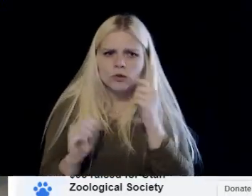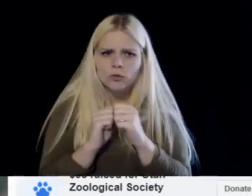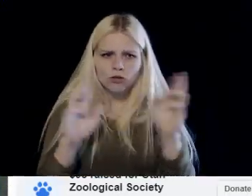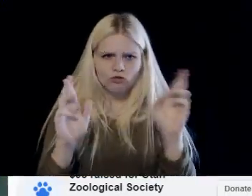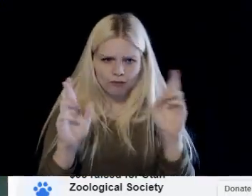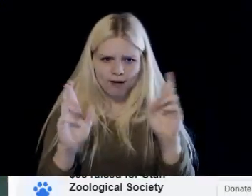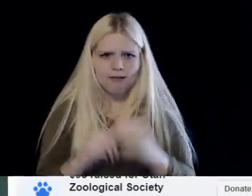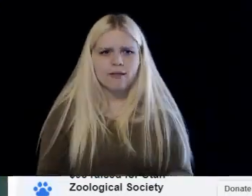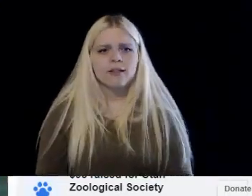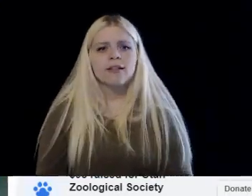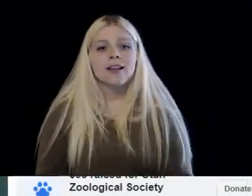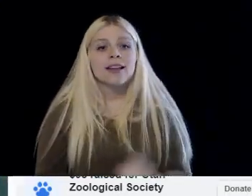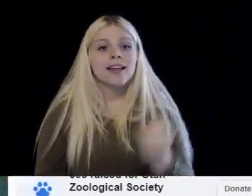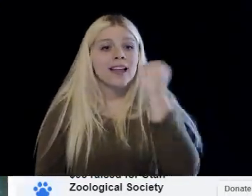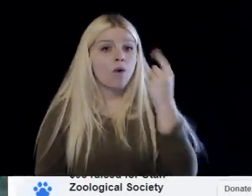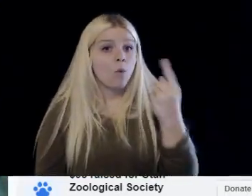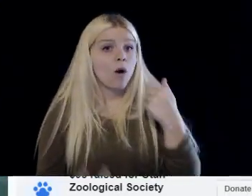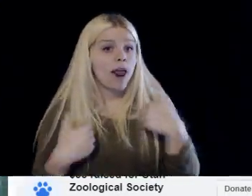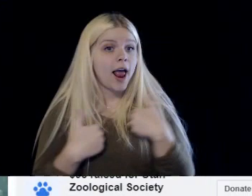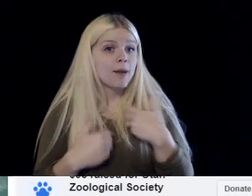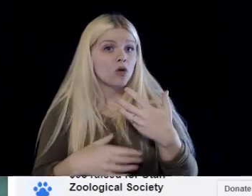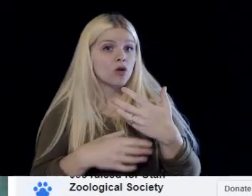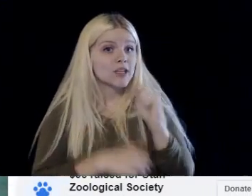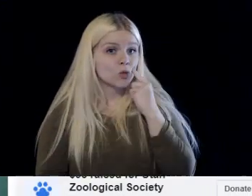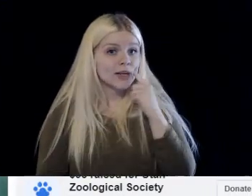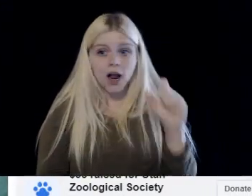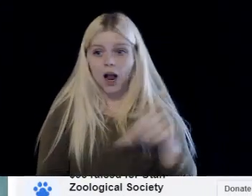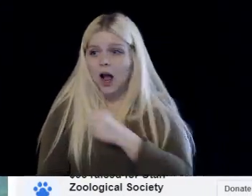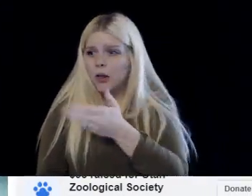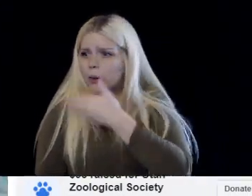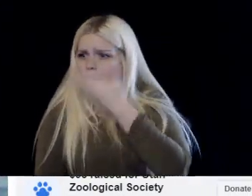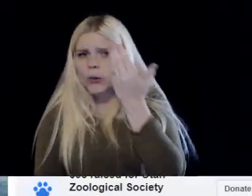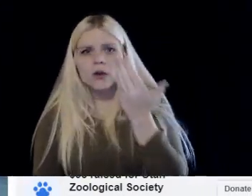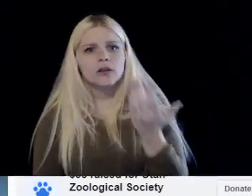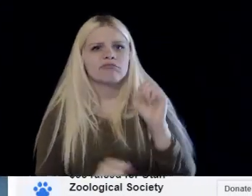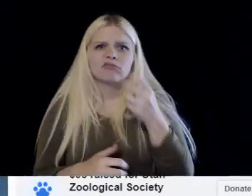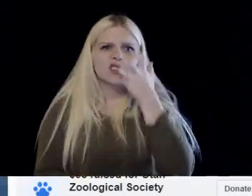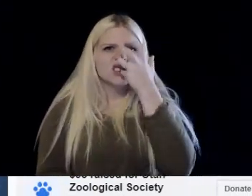one animal gets a treat- and the other doesn't, we could have a problem. Let's see how they like